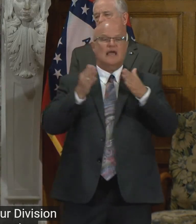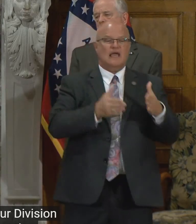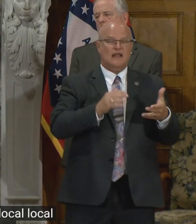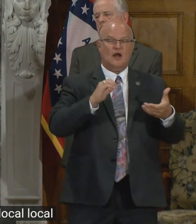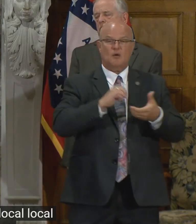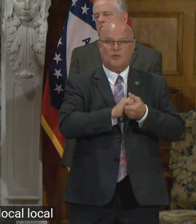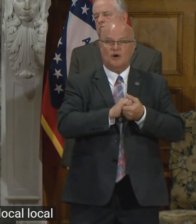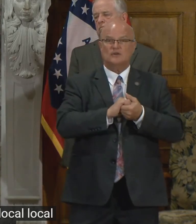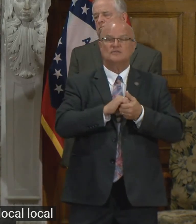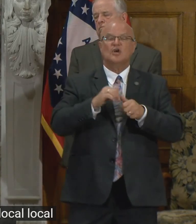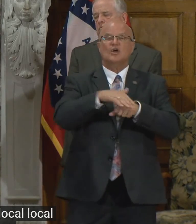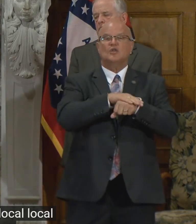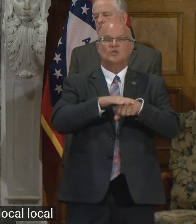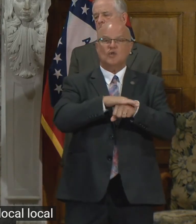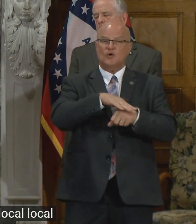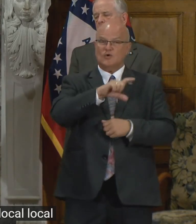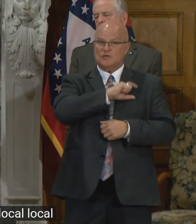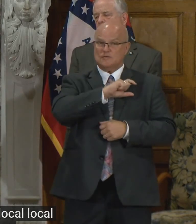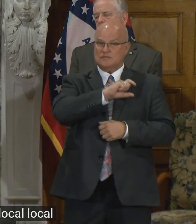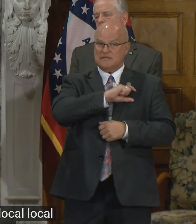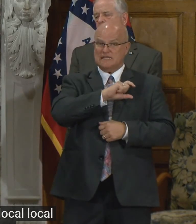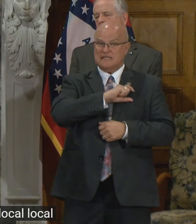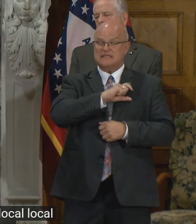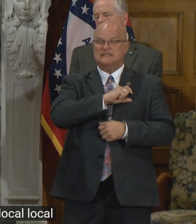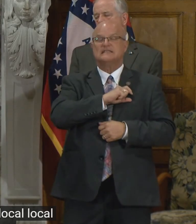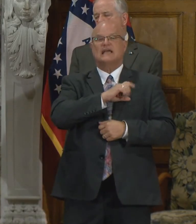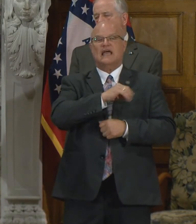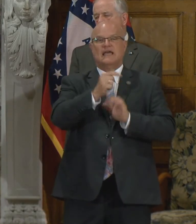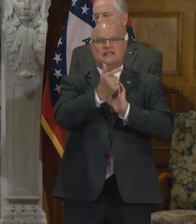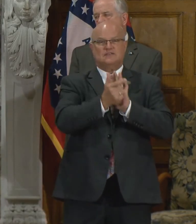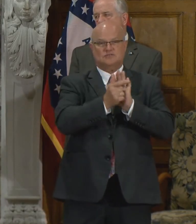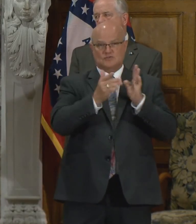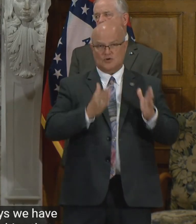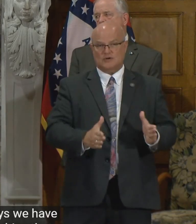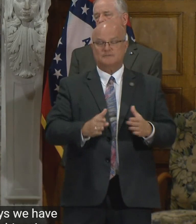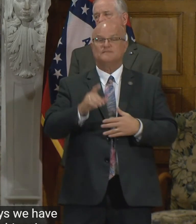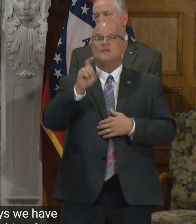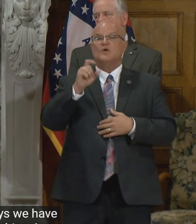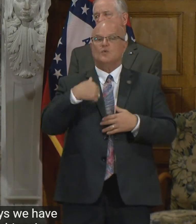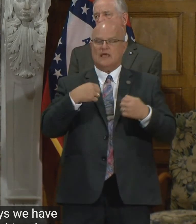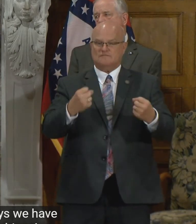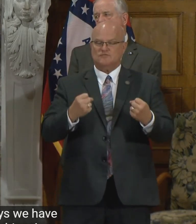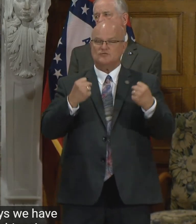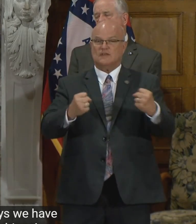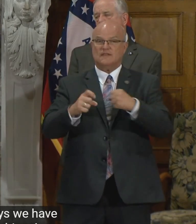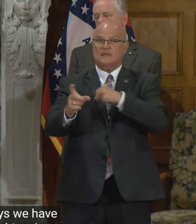and local local law enforcement. Prosecuting attorneys, we have strengthened the penalties